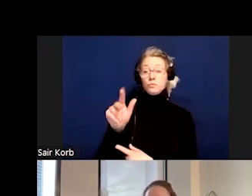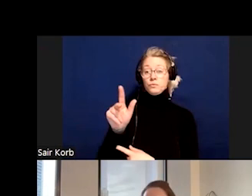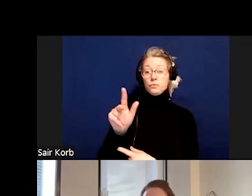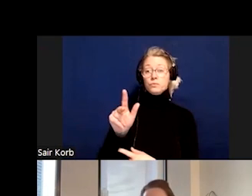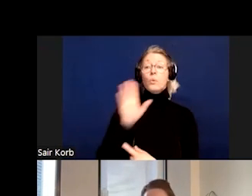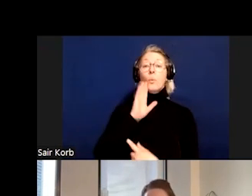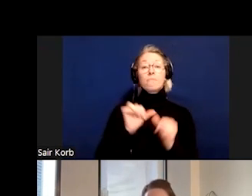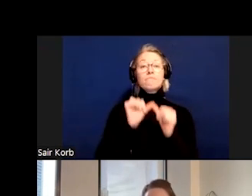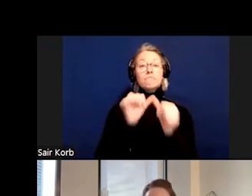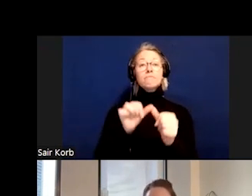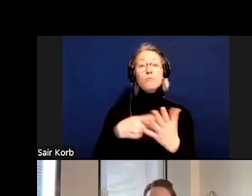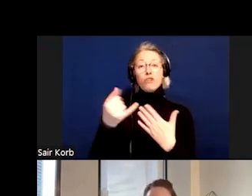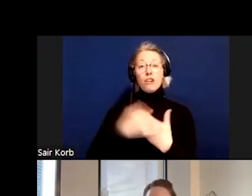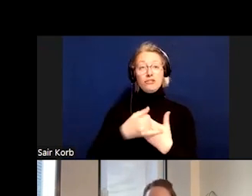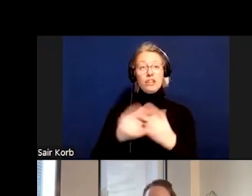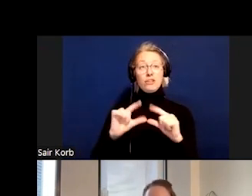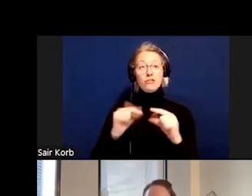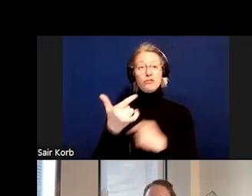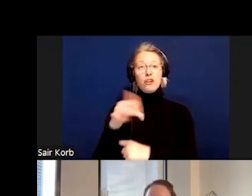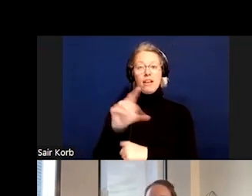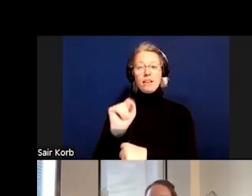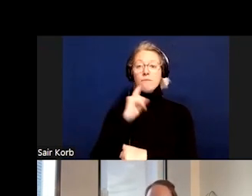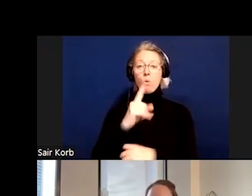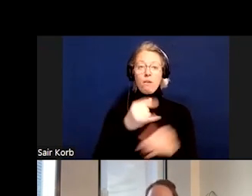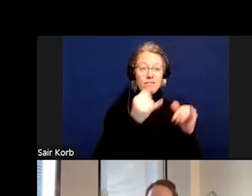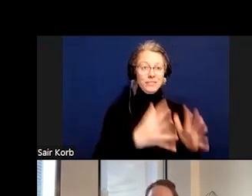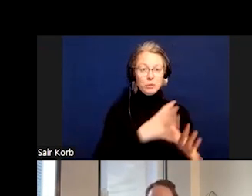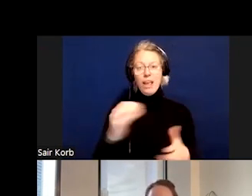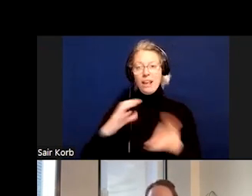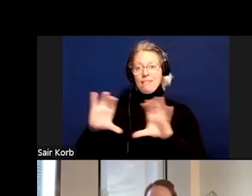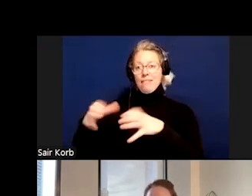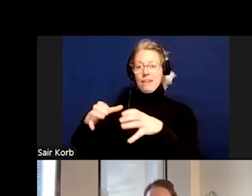running the Project Grant for Individuals and Collectives and the Artist Development